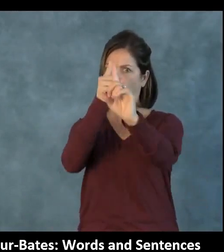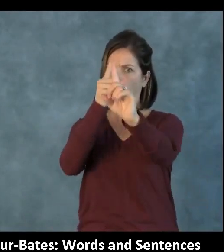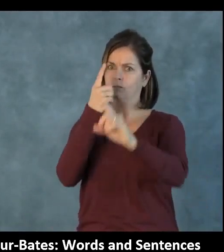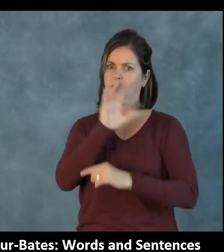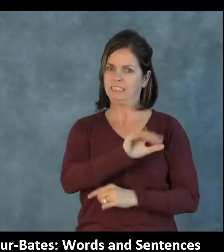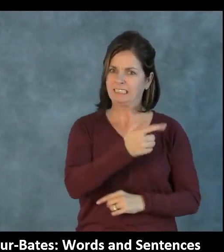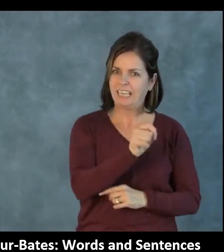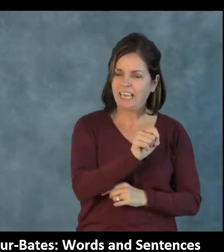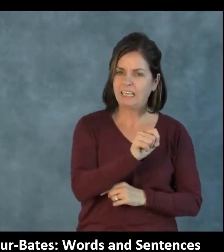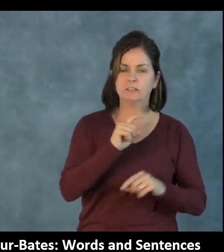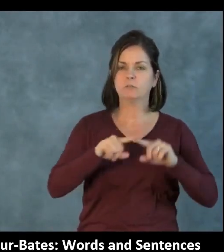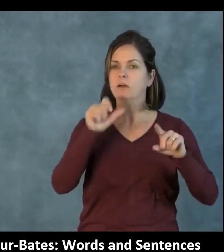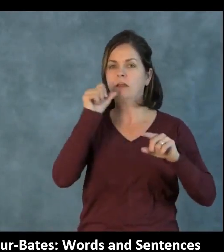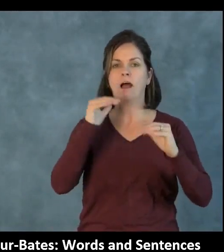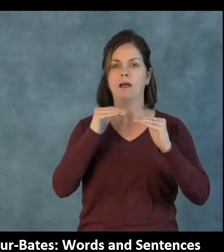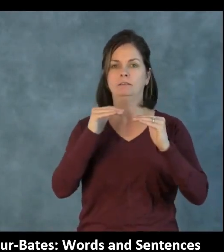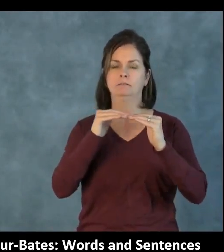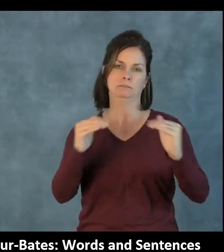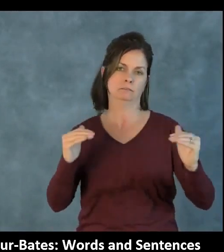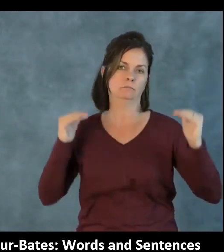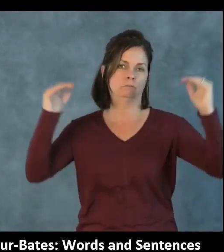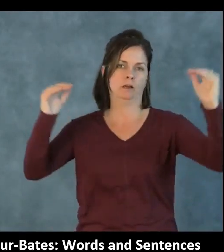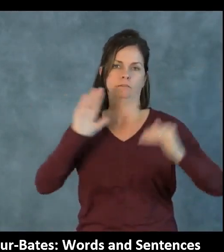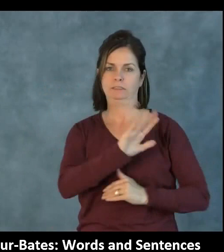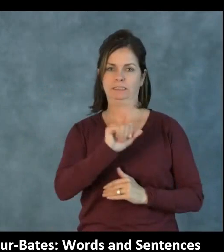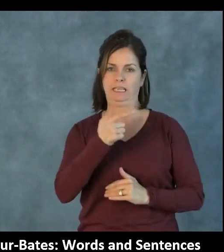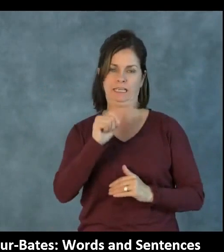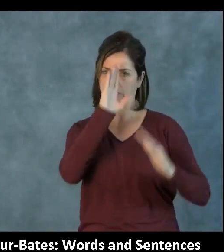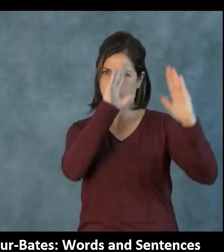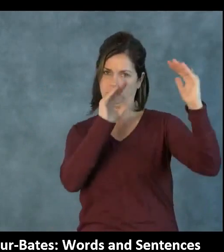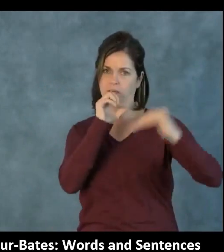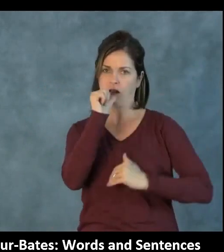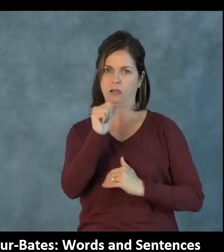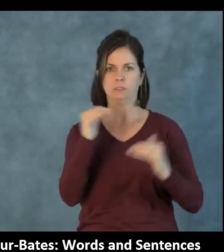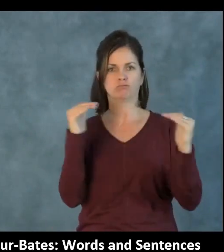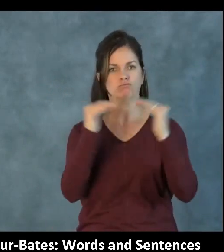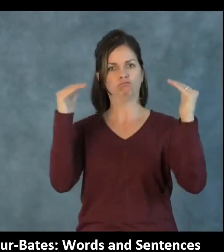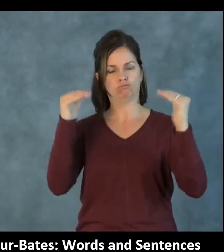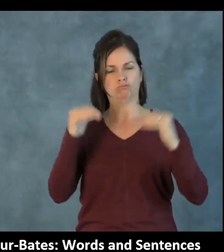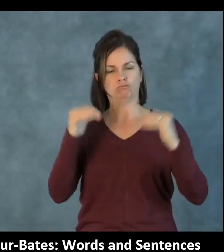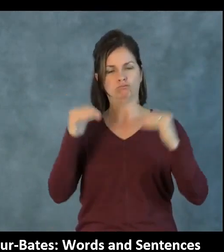but not beyond his age expectations.